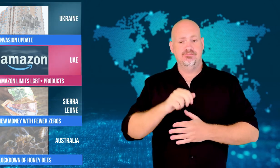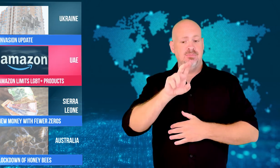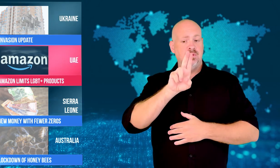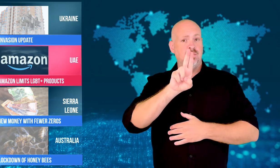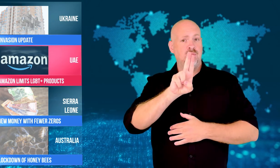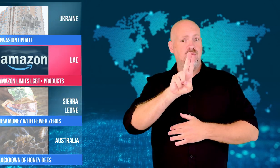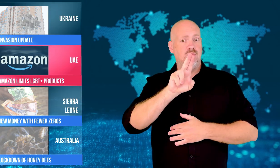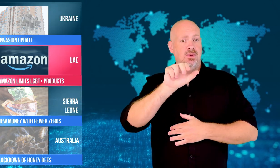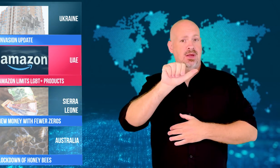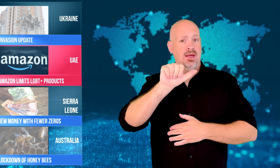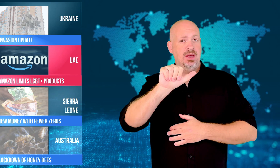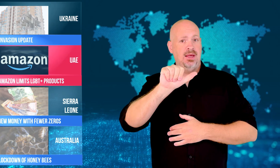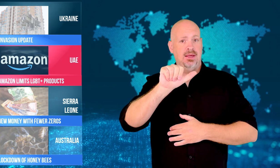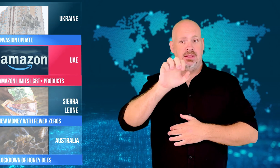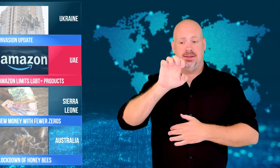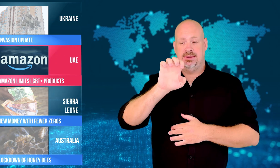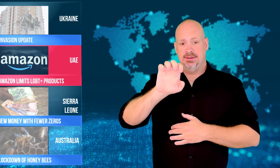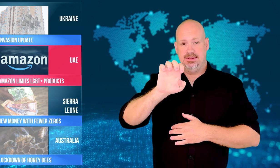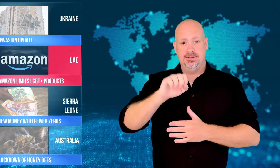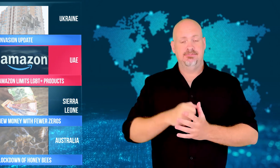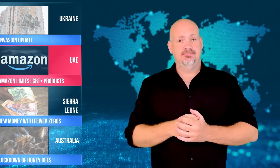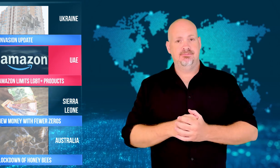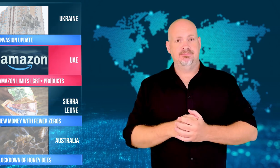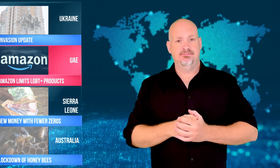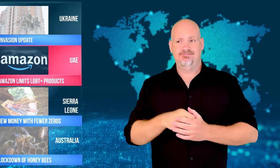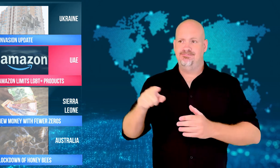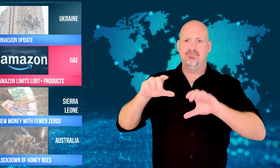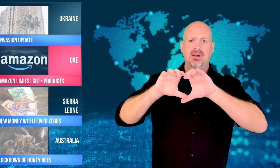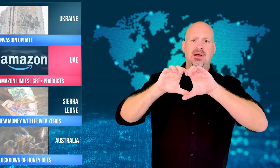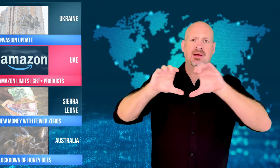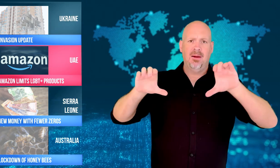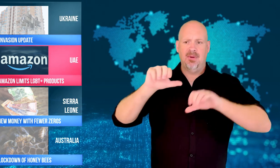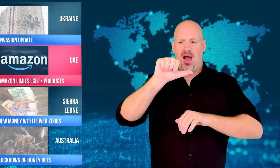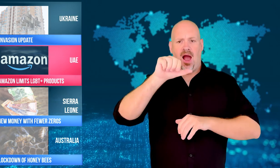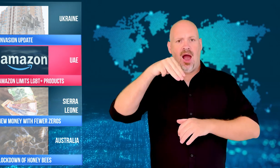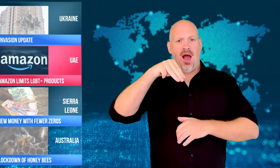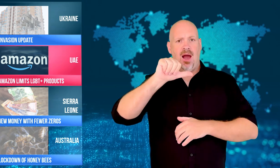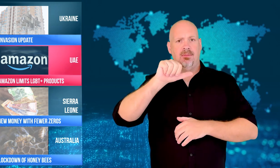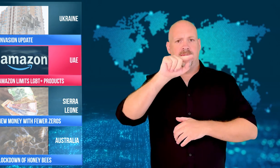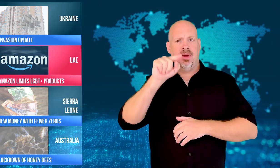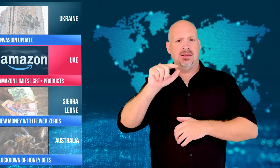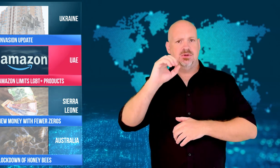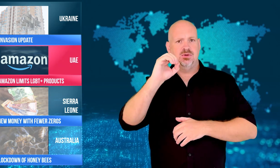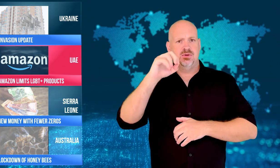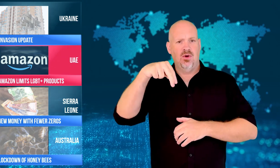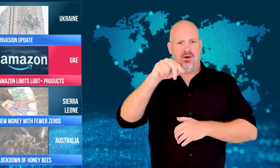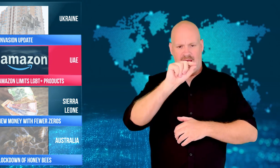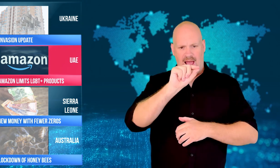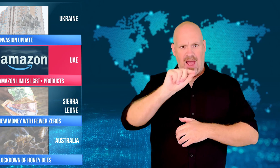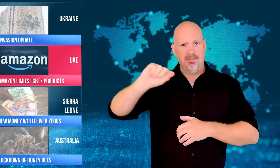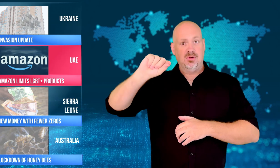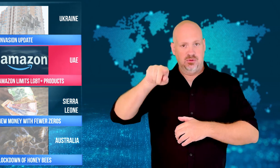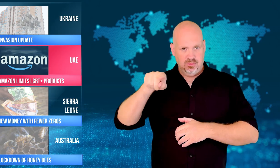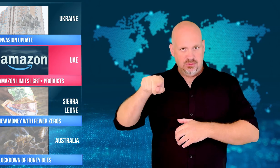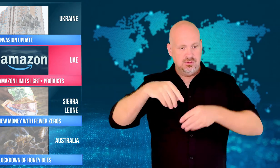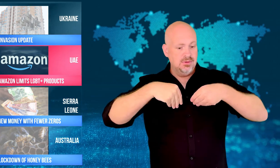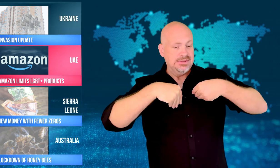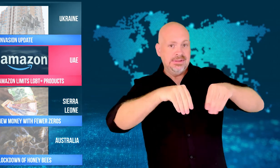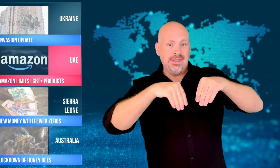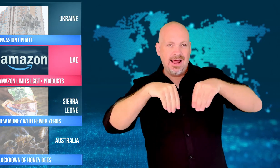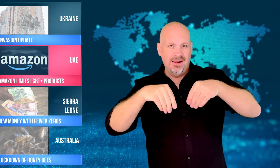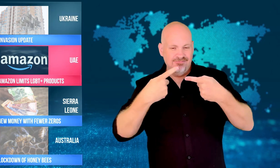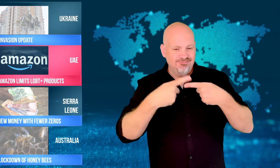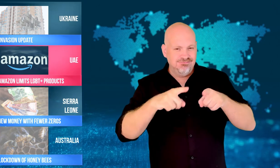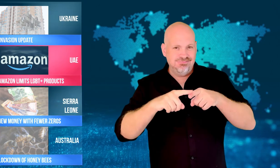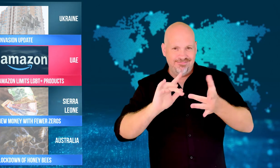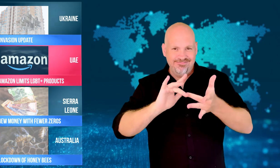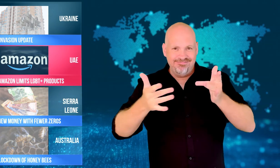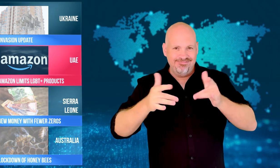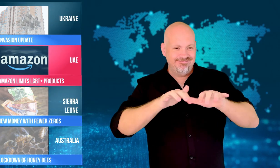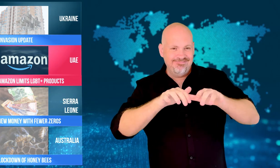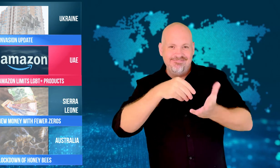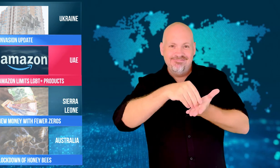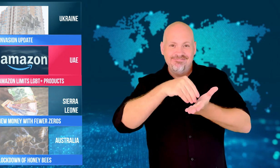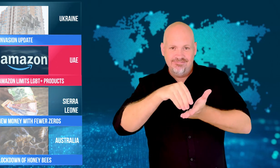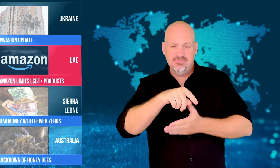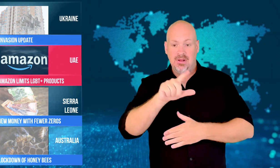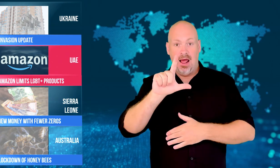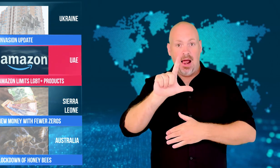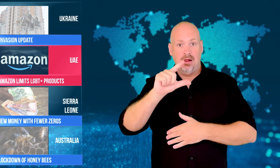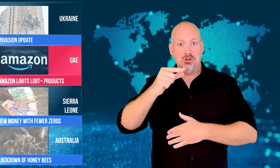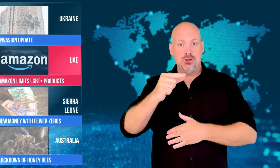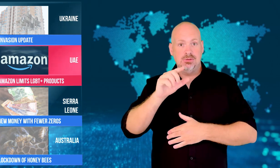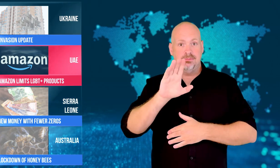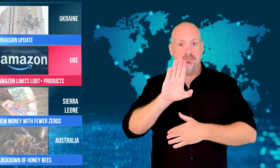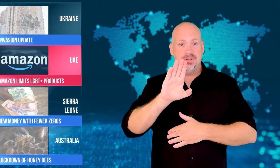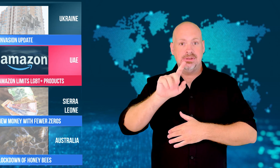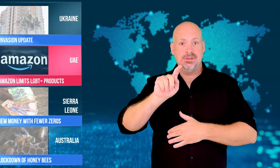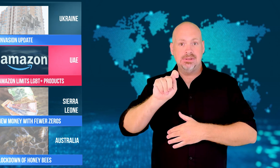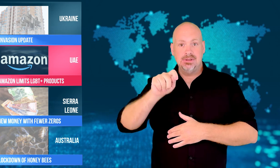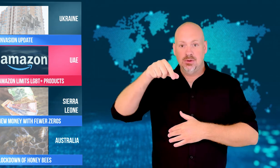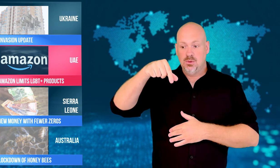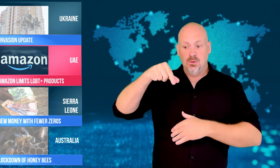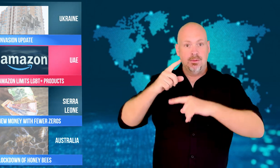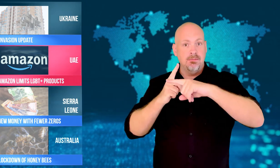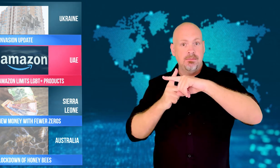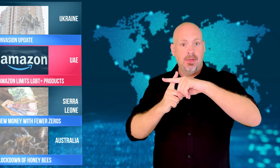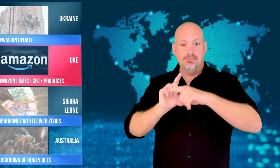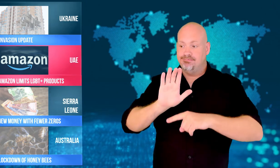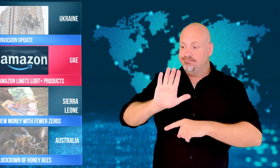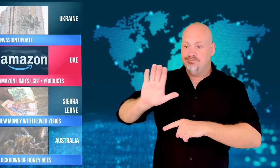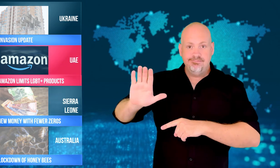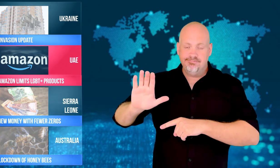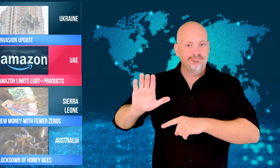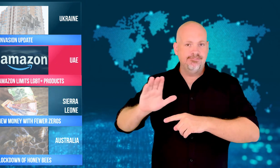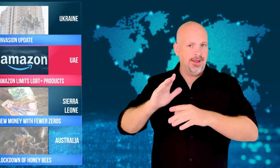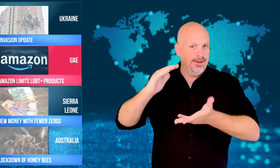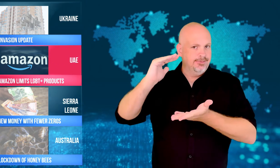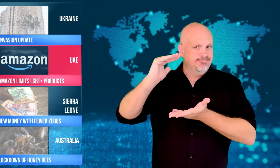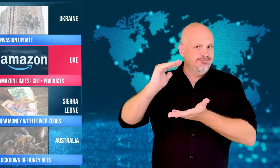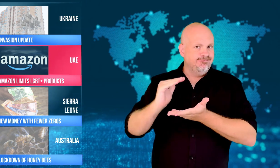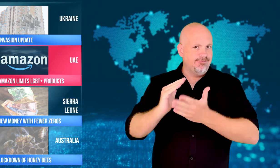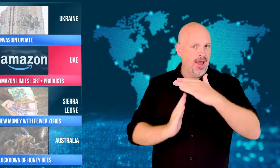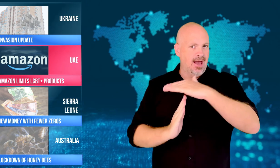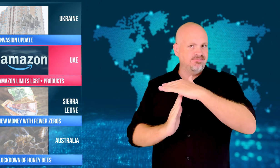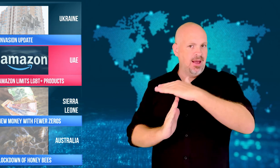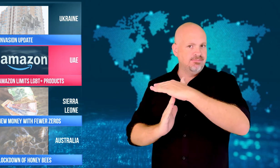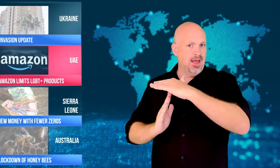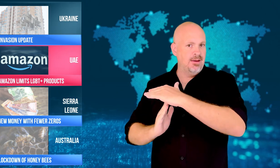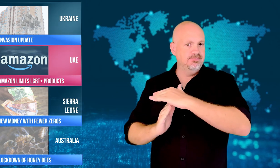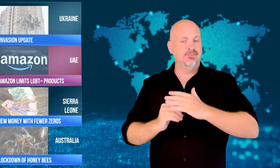Amazon limits LGBT+ products.